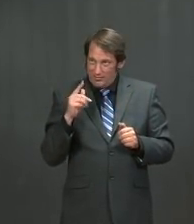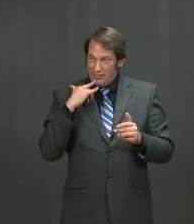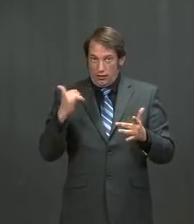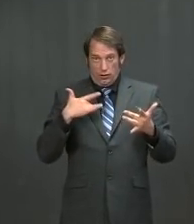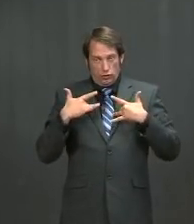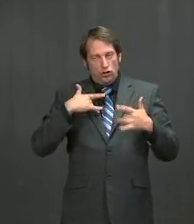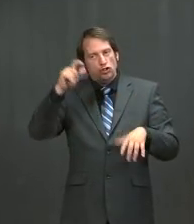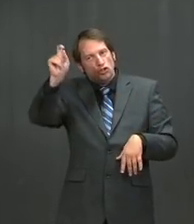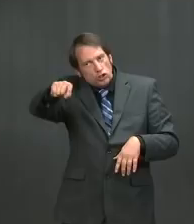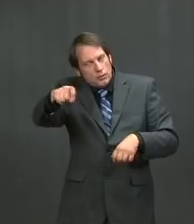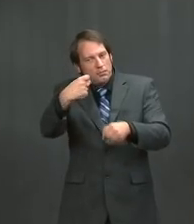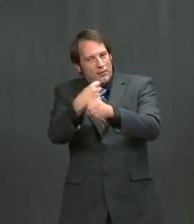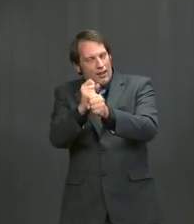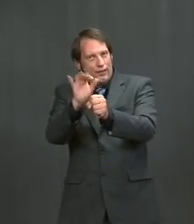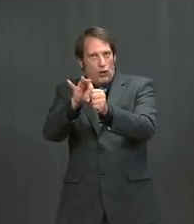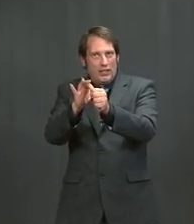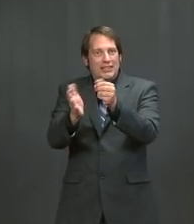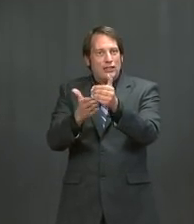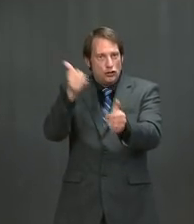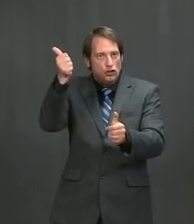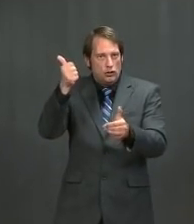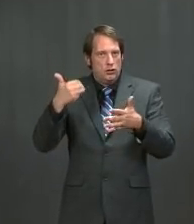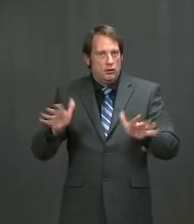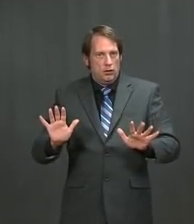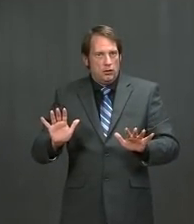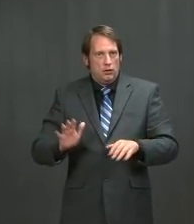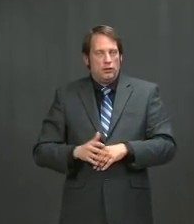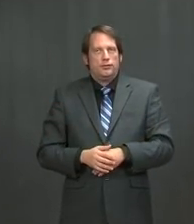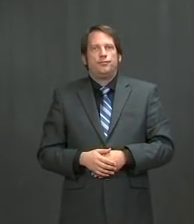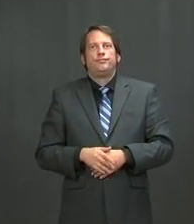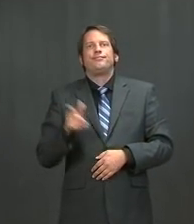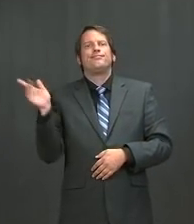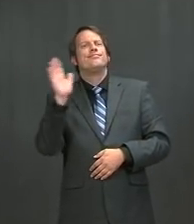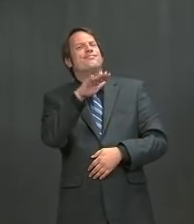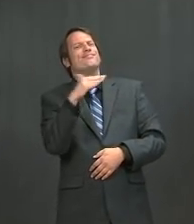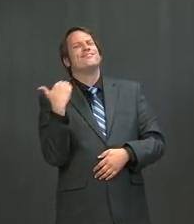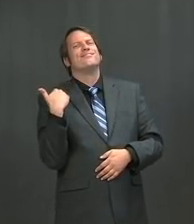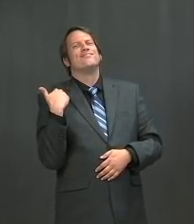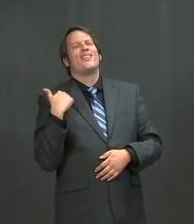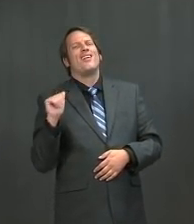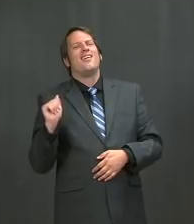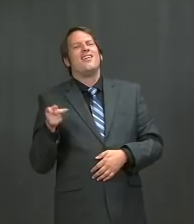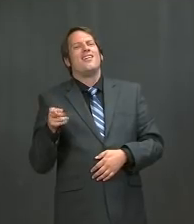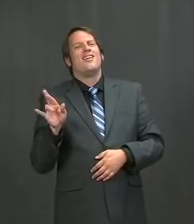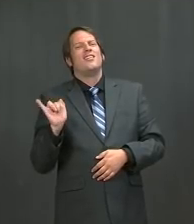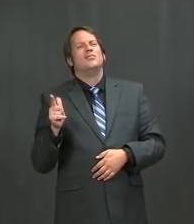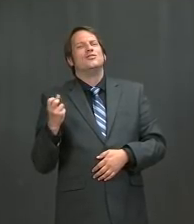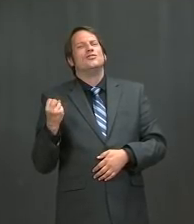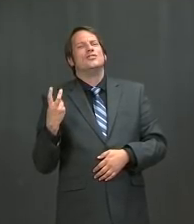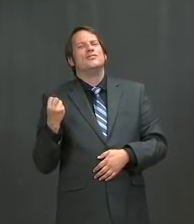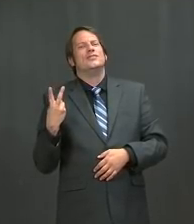you've got this April 12th meeting up with -- coming up with senior officials, but also from industry. Ms. Psaki: Mm-hmm.